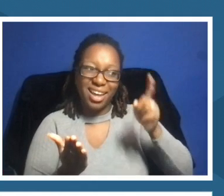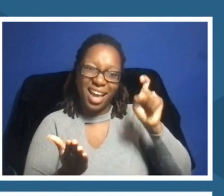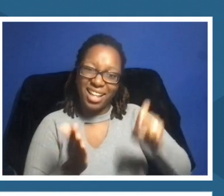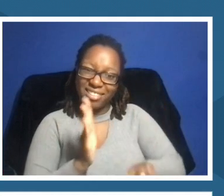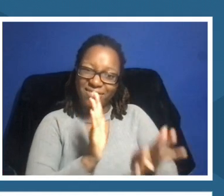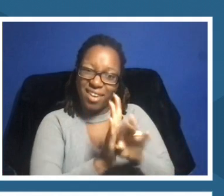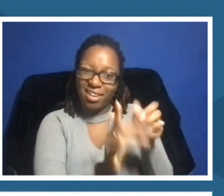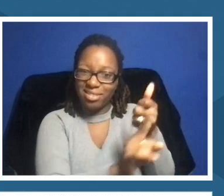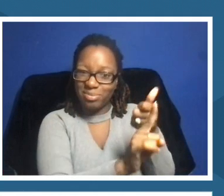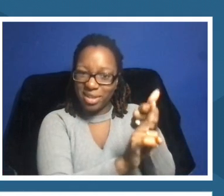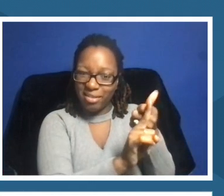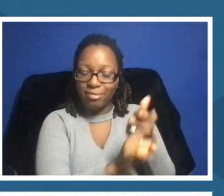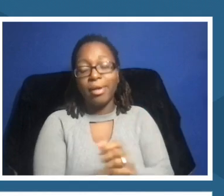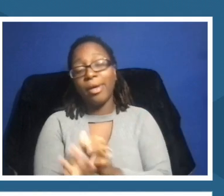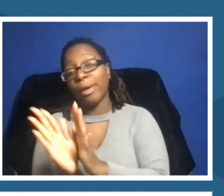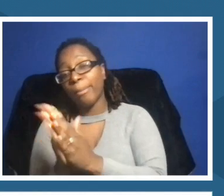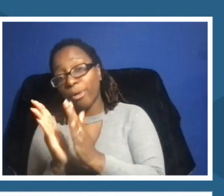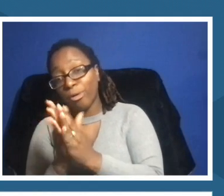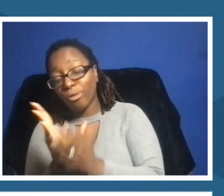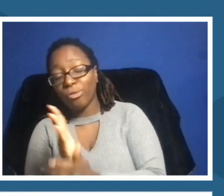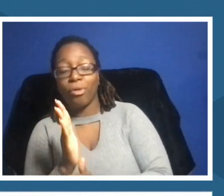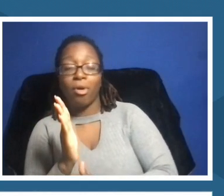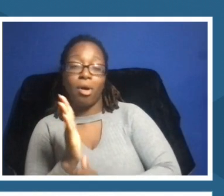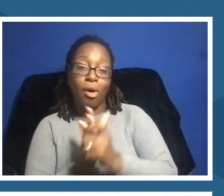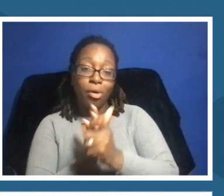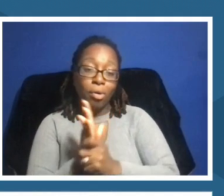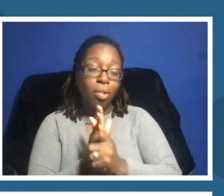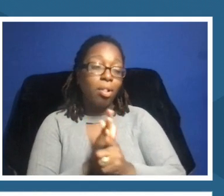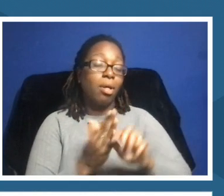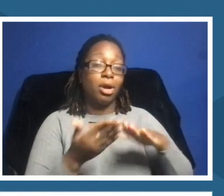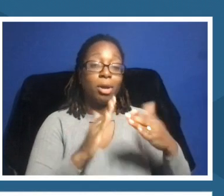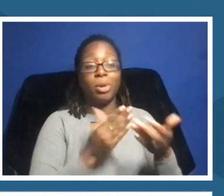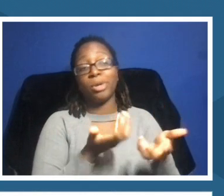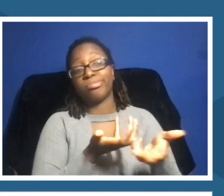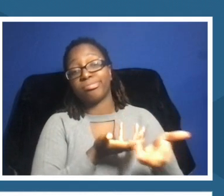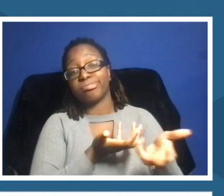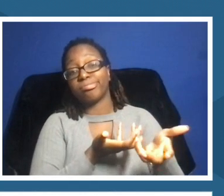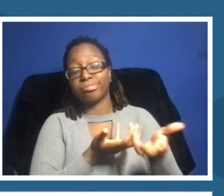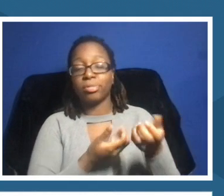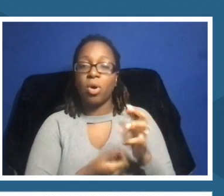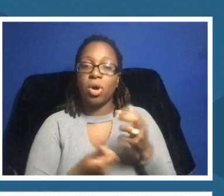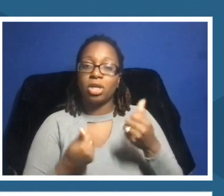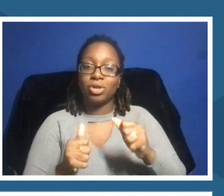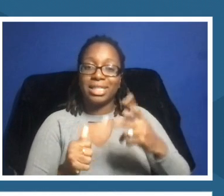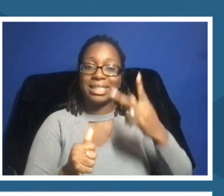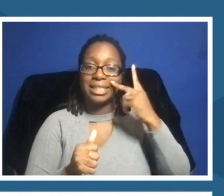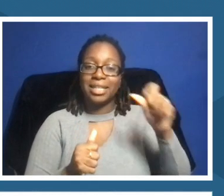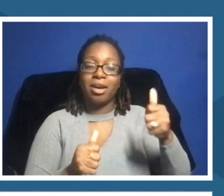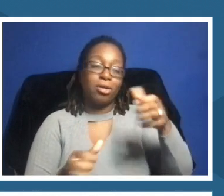articles conversations with community members even following fellow educators